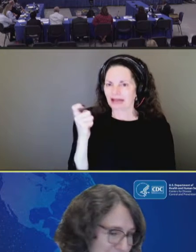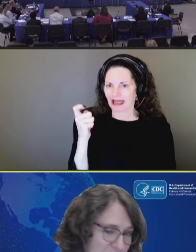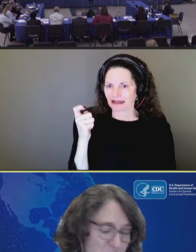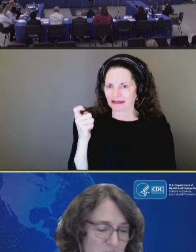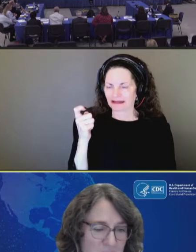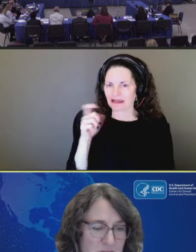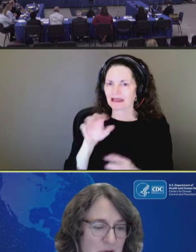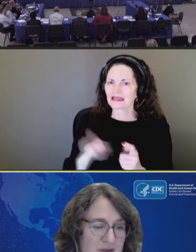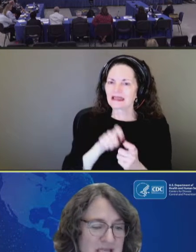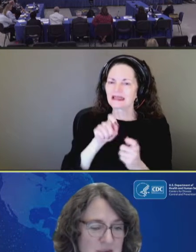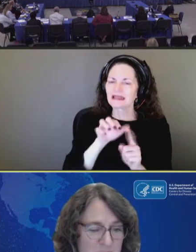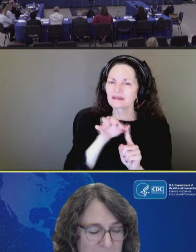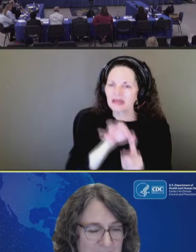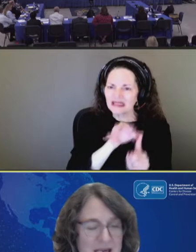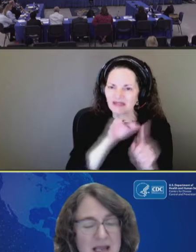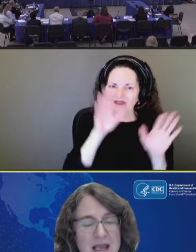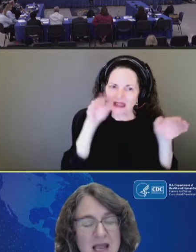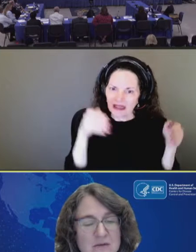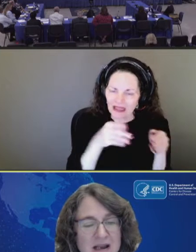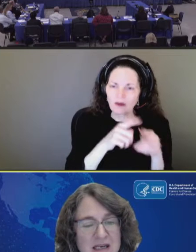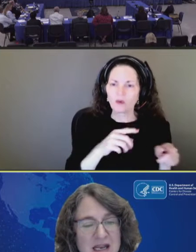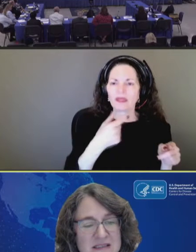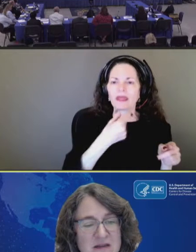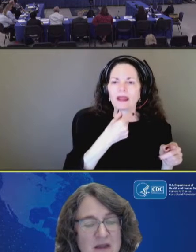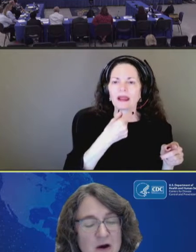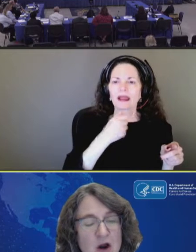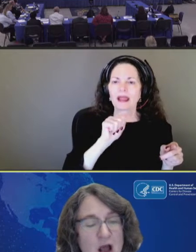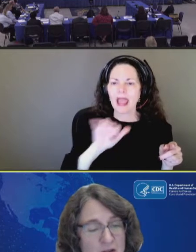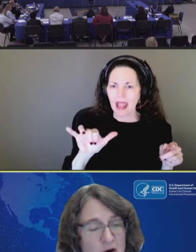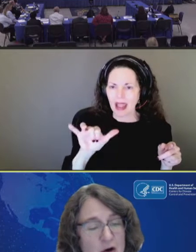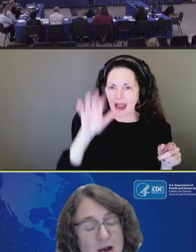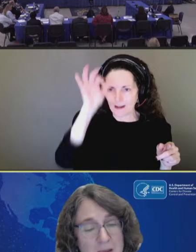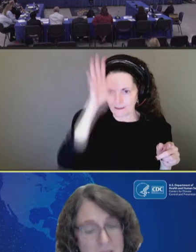bisexual, and other men who have sex with men. And recognizing that there are other